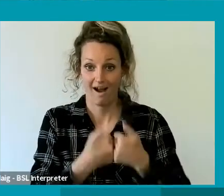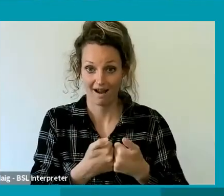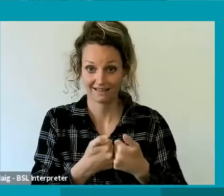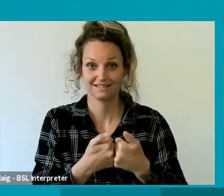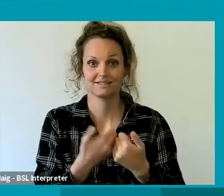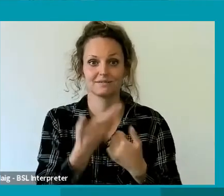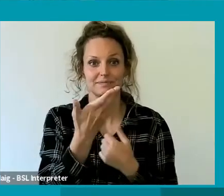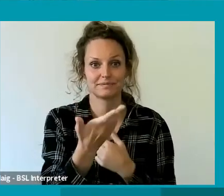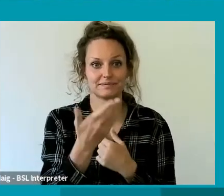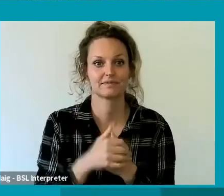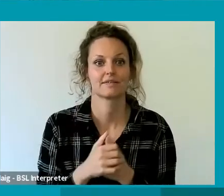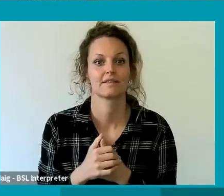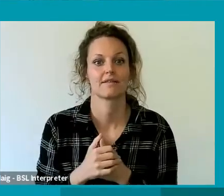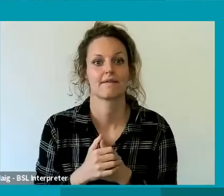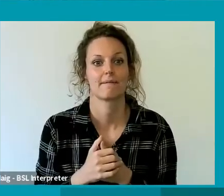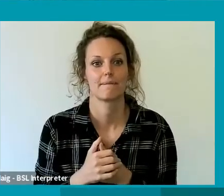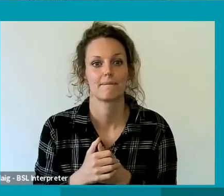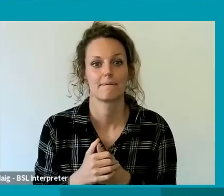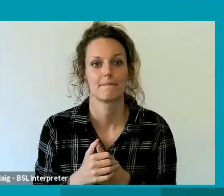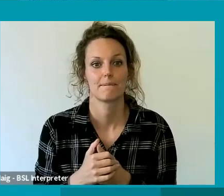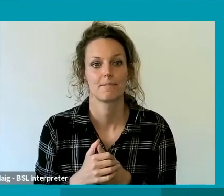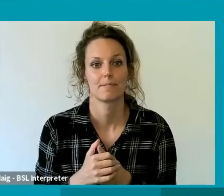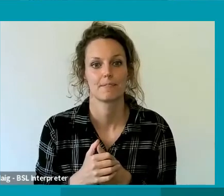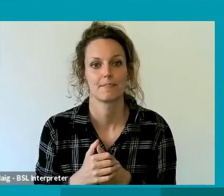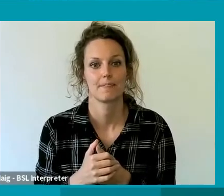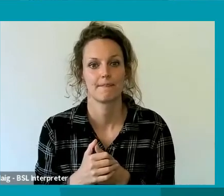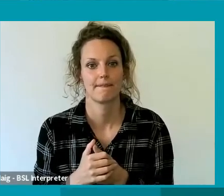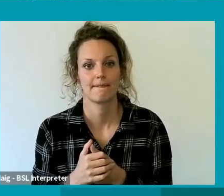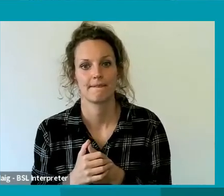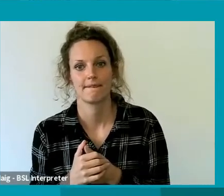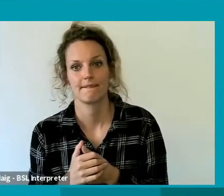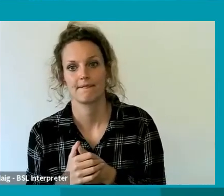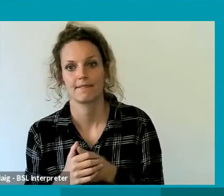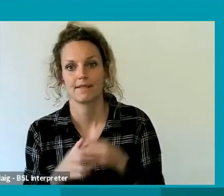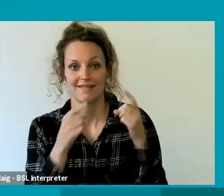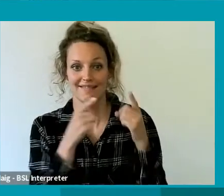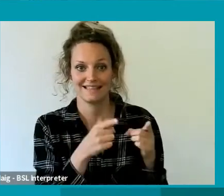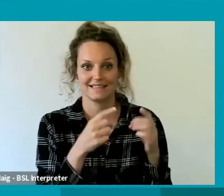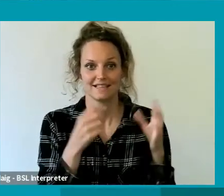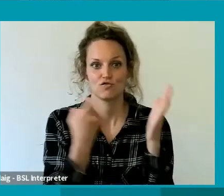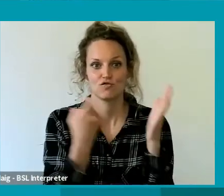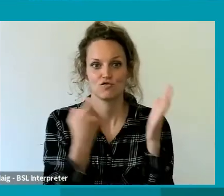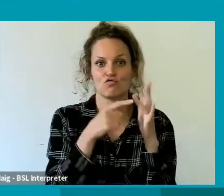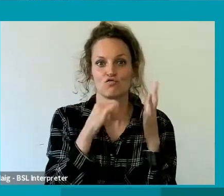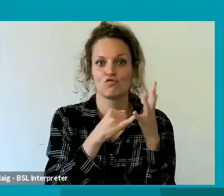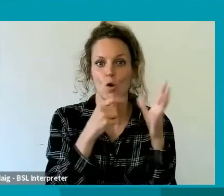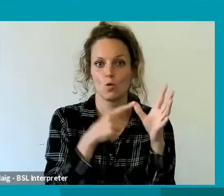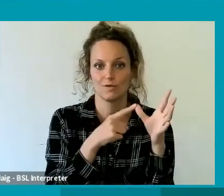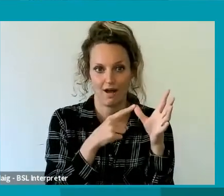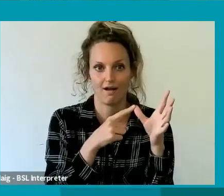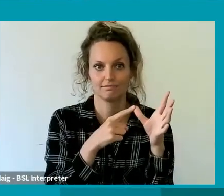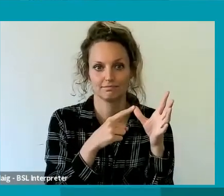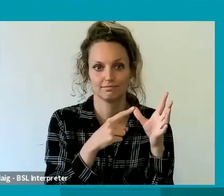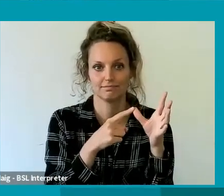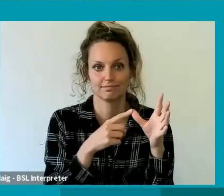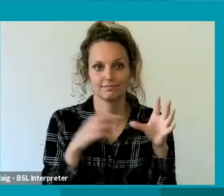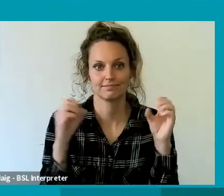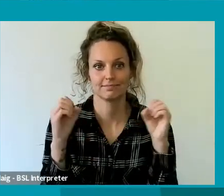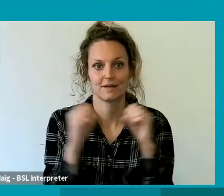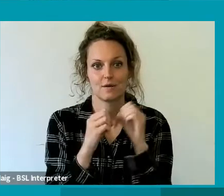Fine, so this is Rosa Breen's up photograph and headliner. So this has a background that says